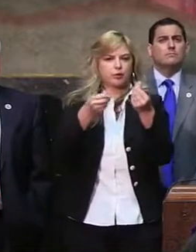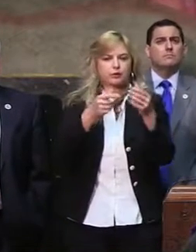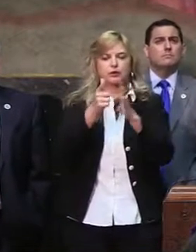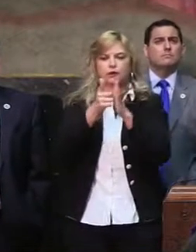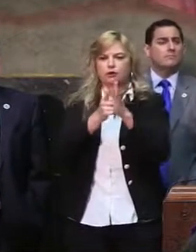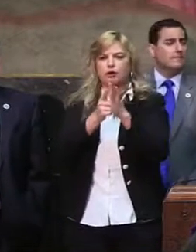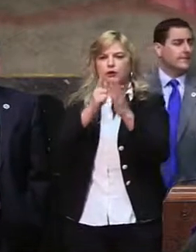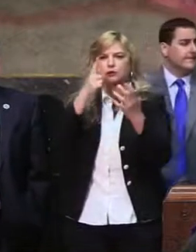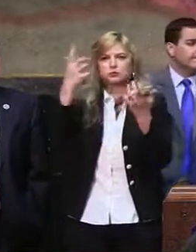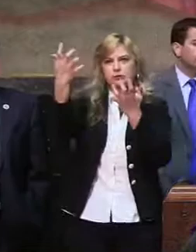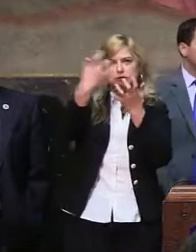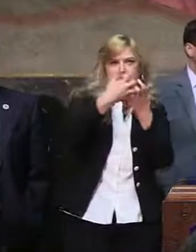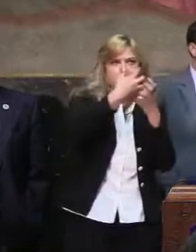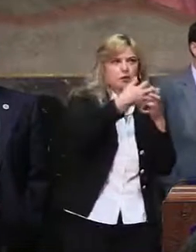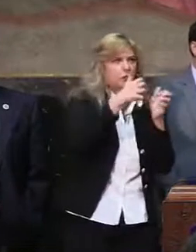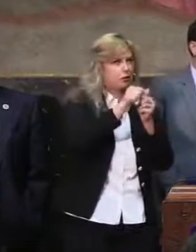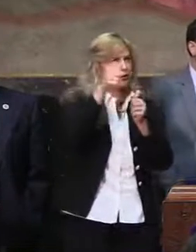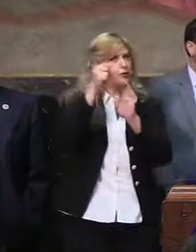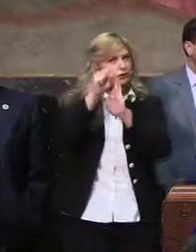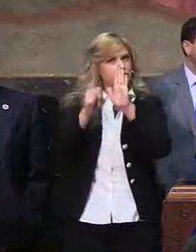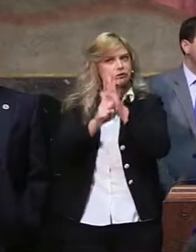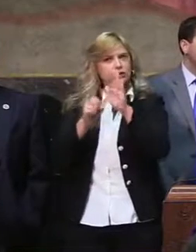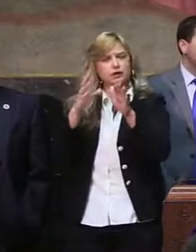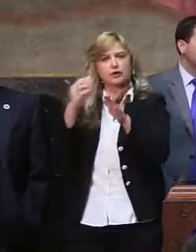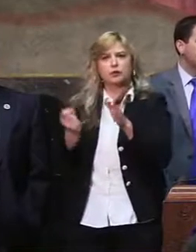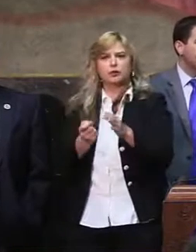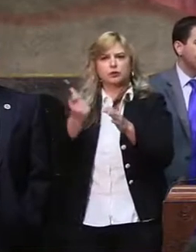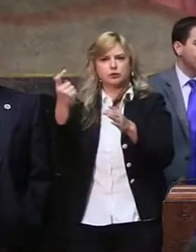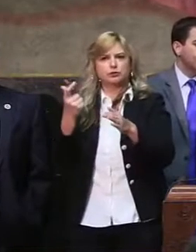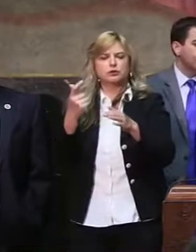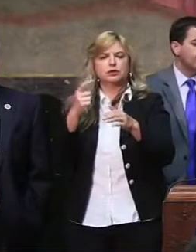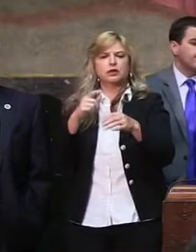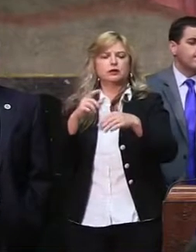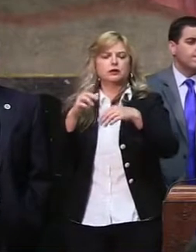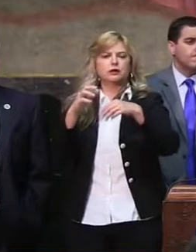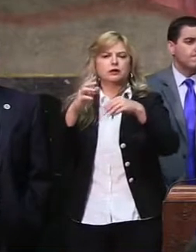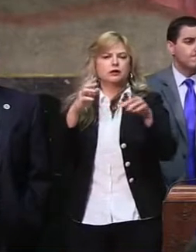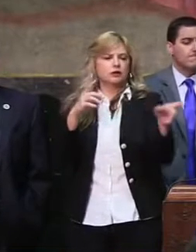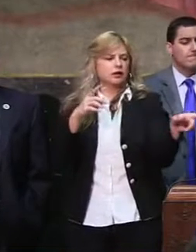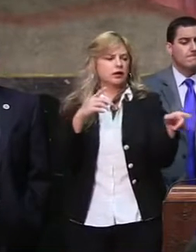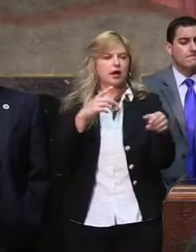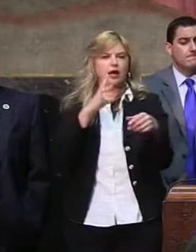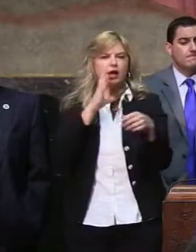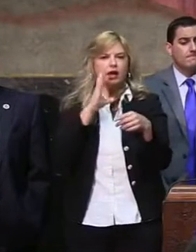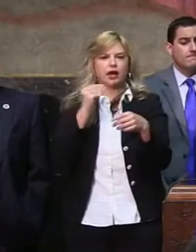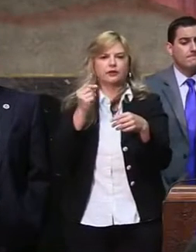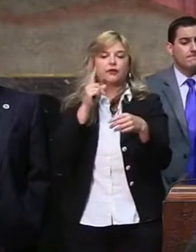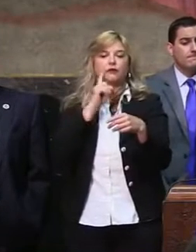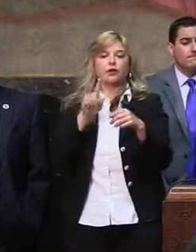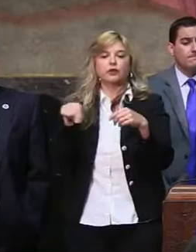visual offender penalties and eliminating life sentences for non concert or repeat nonviolent crimes